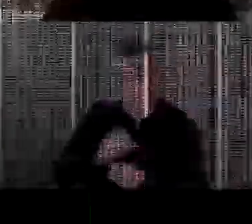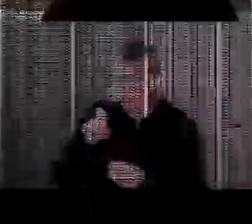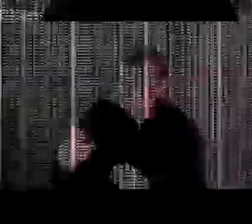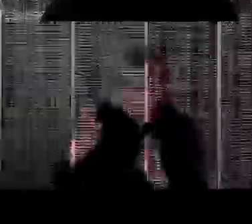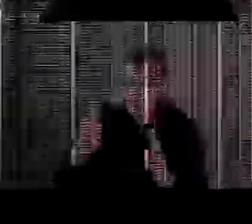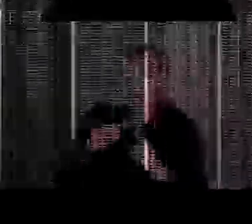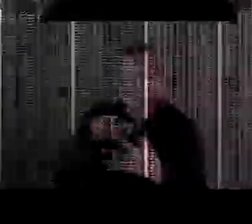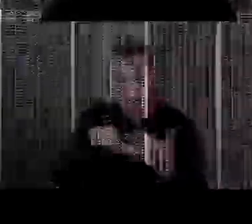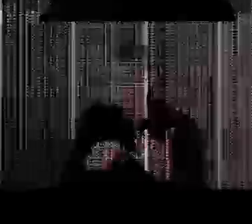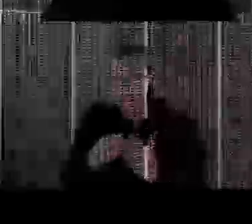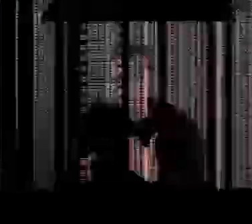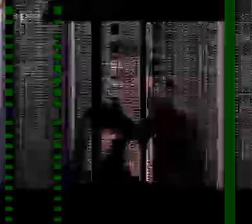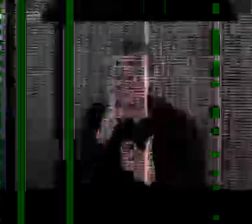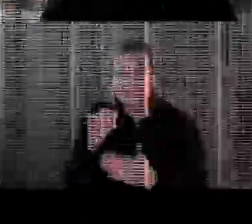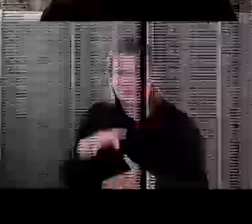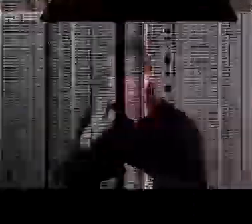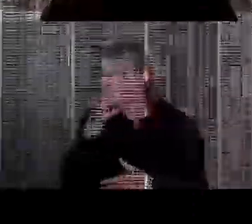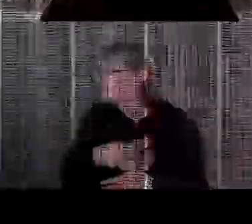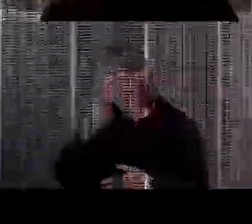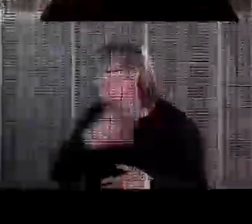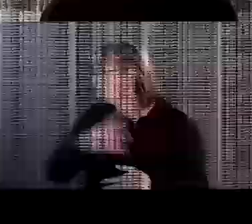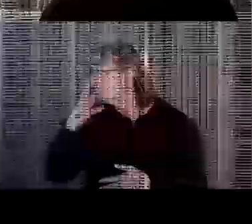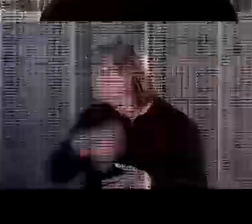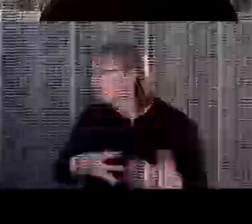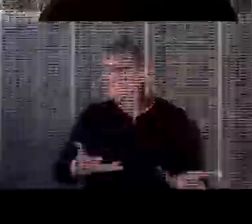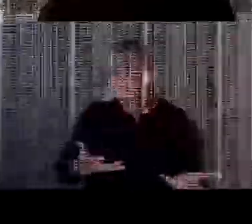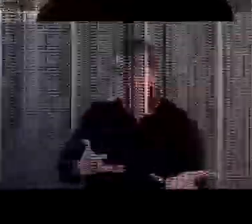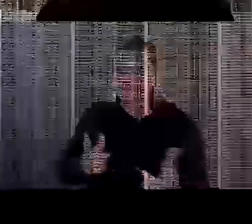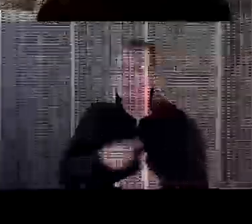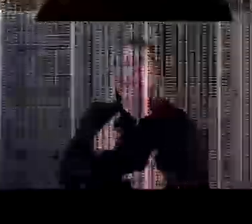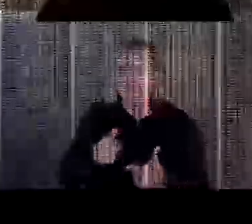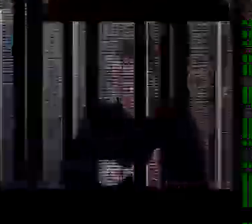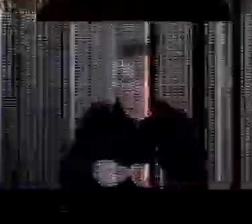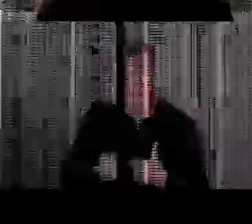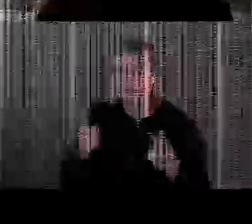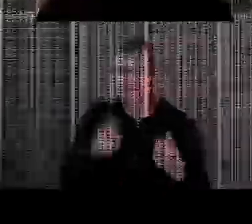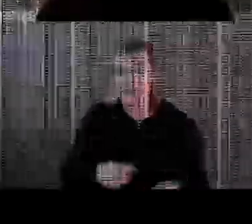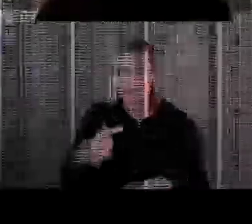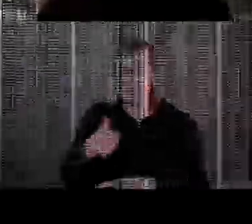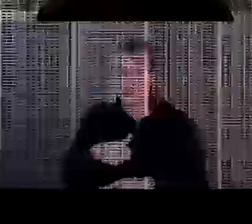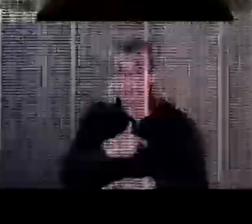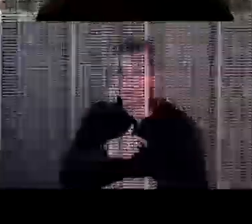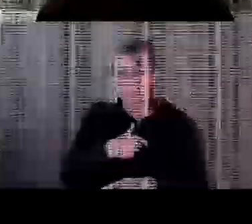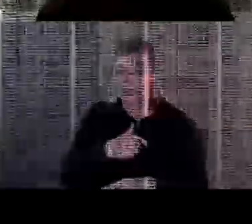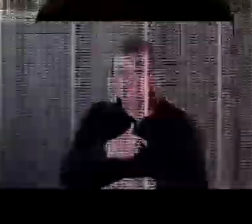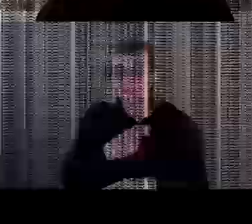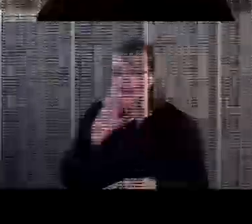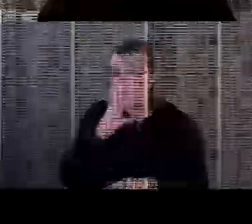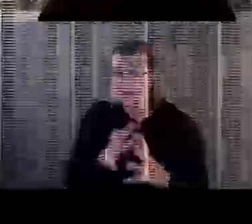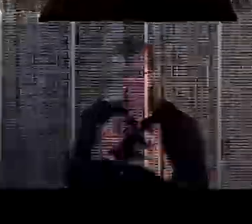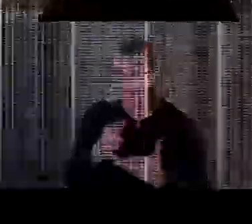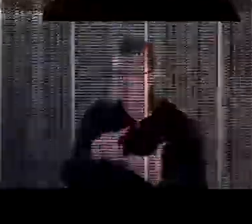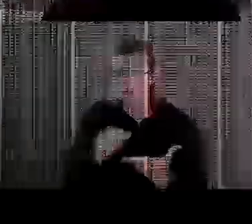kind of things. Because if we don't, then we are ignoring a large segment of our population. We are